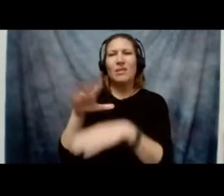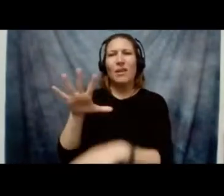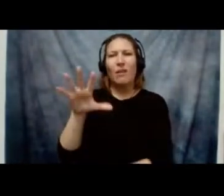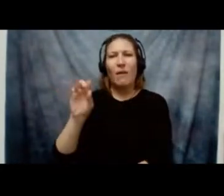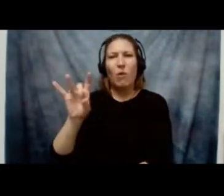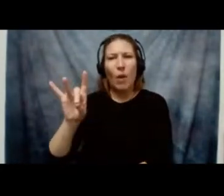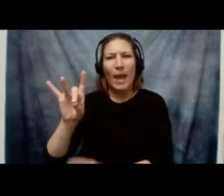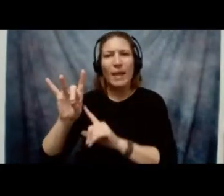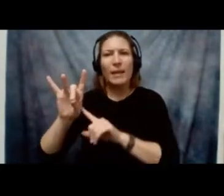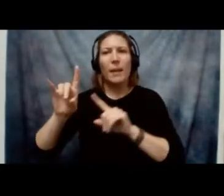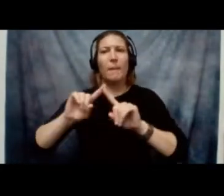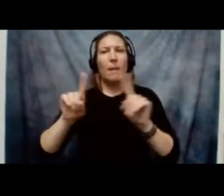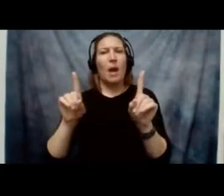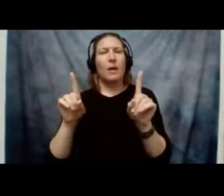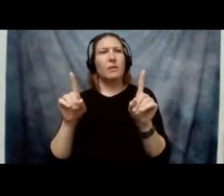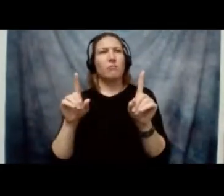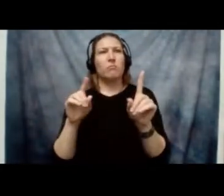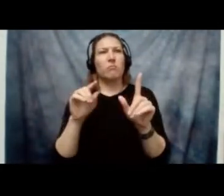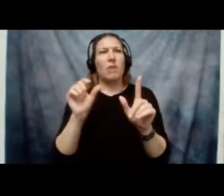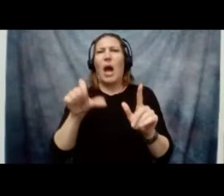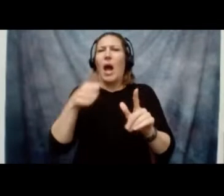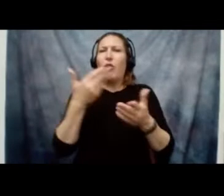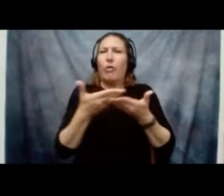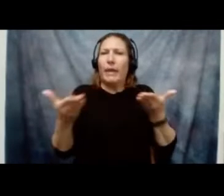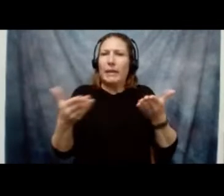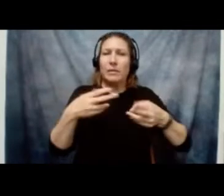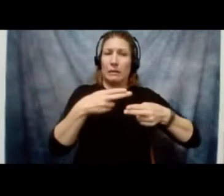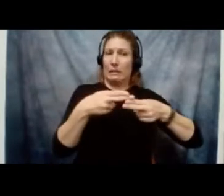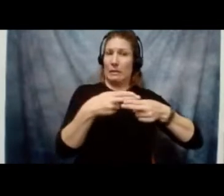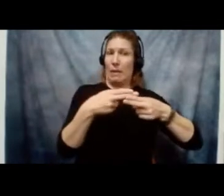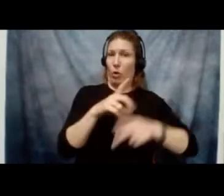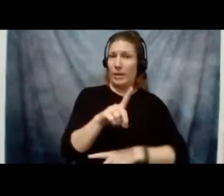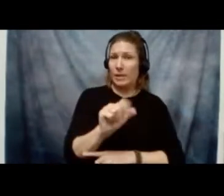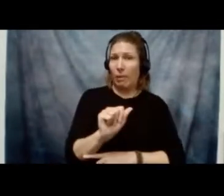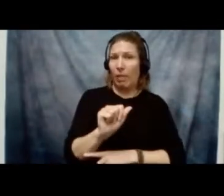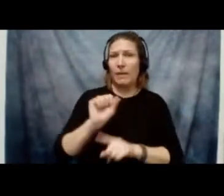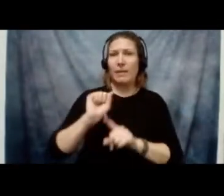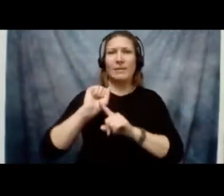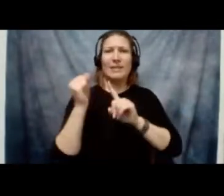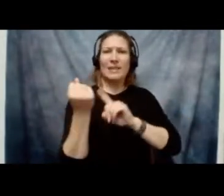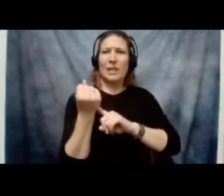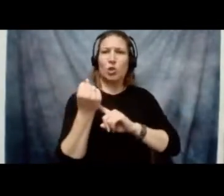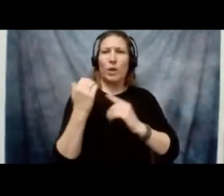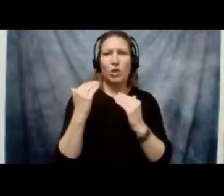disabilities right um think about i so my my when i started learning about this one of the